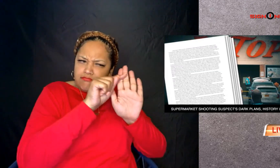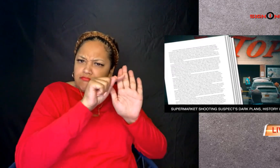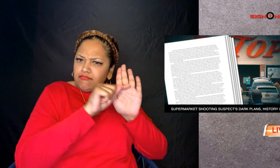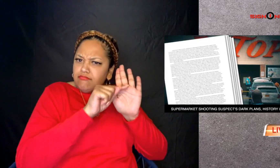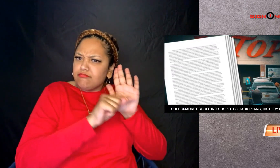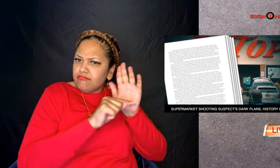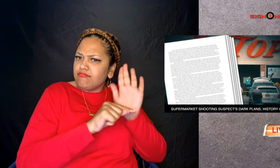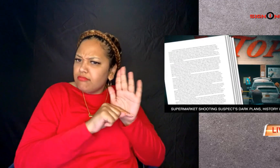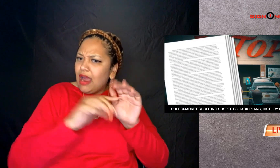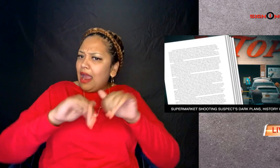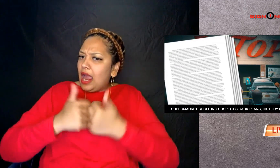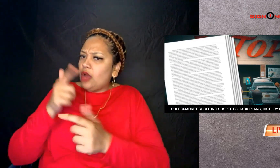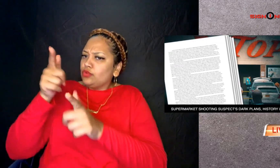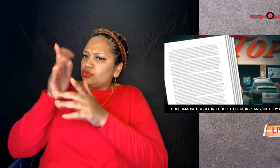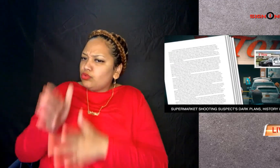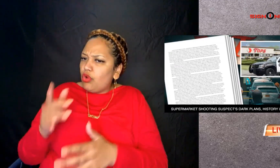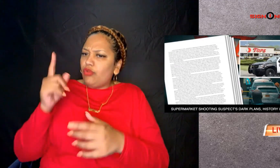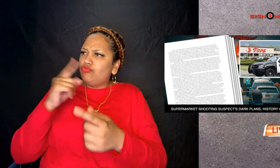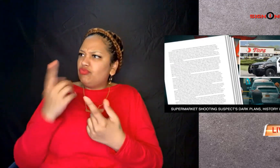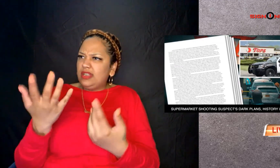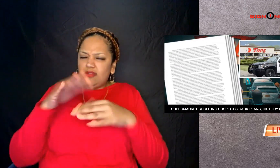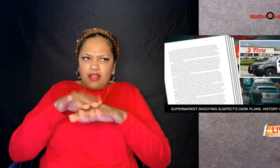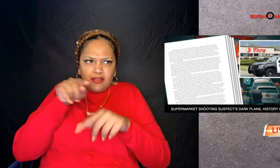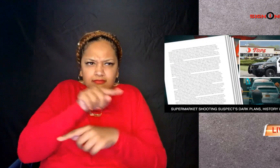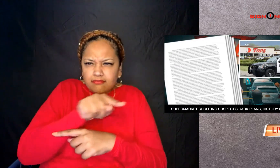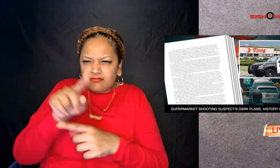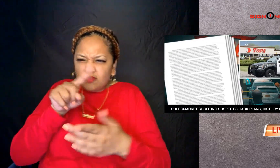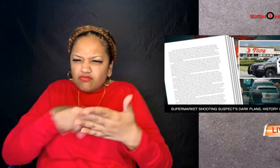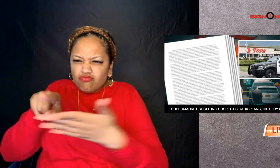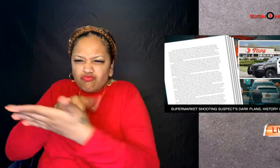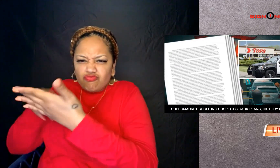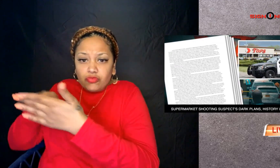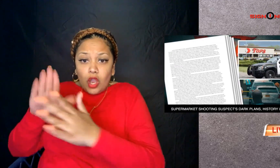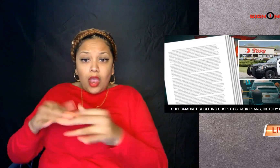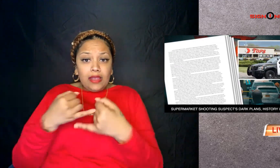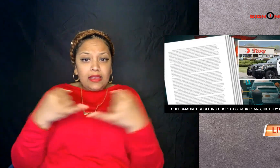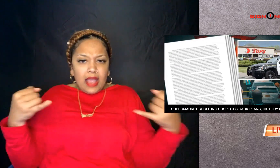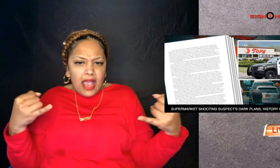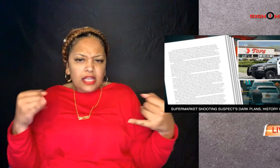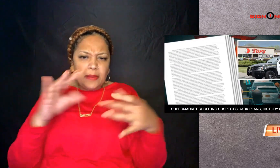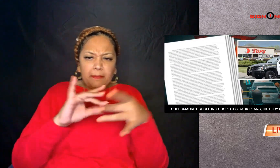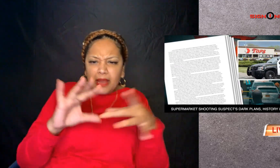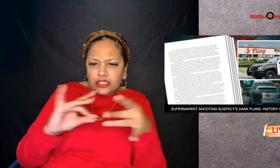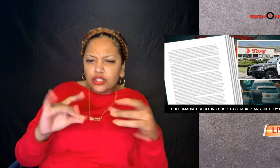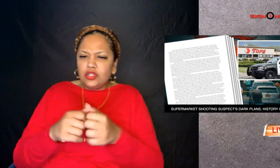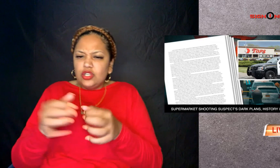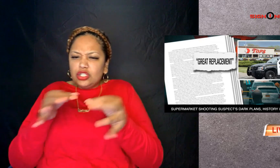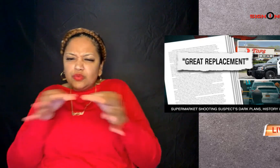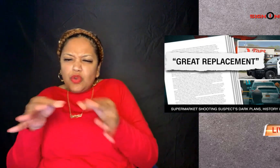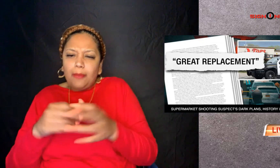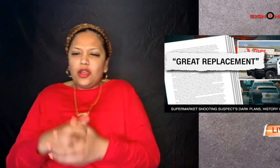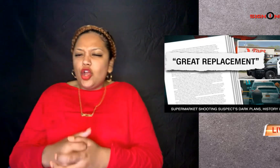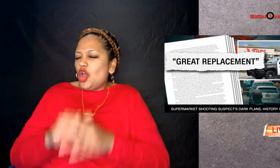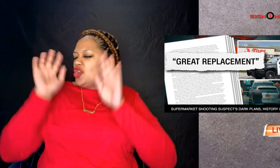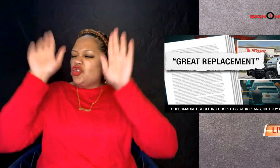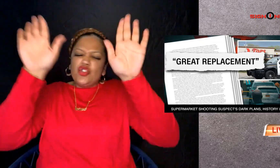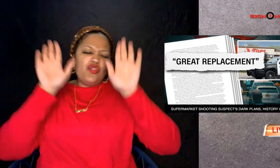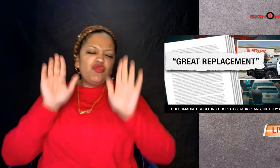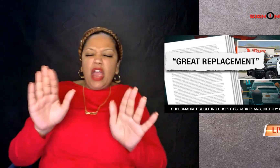before the attack the document details how the shooter had been radicalized by online